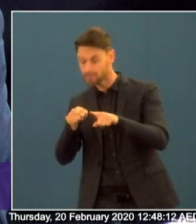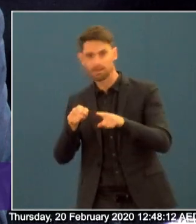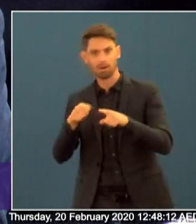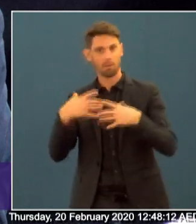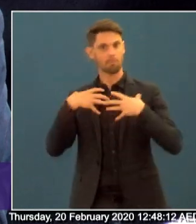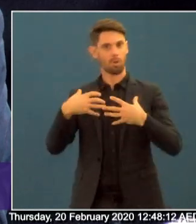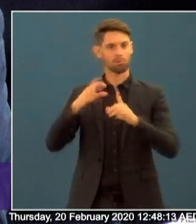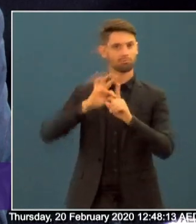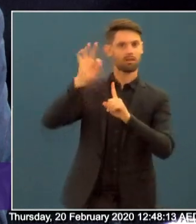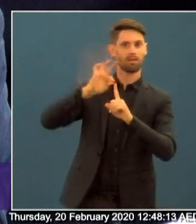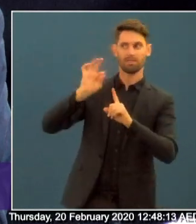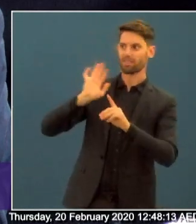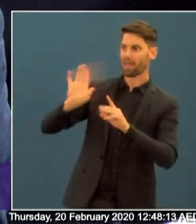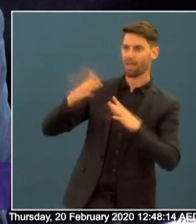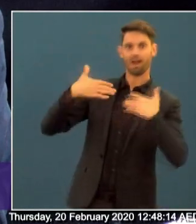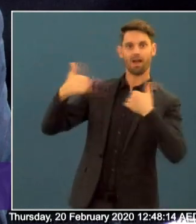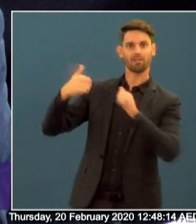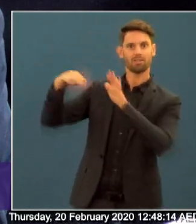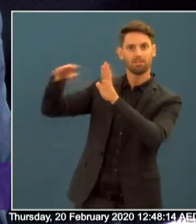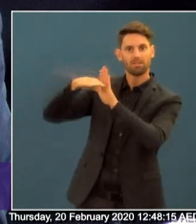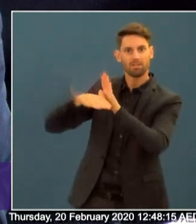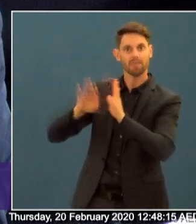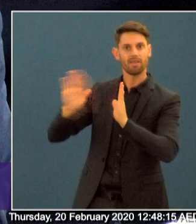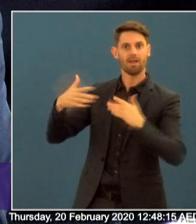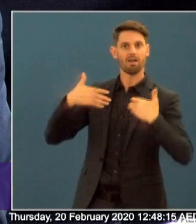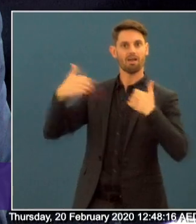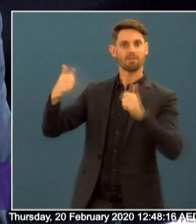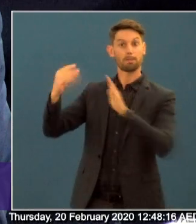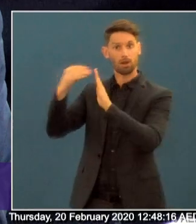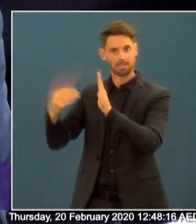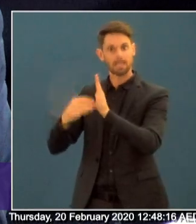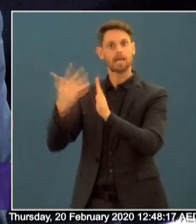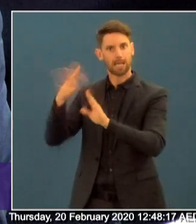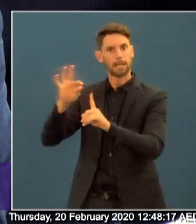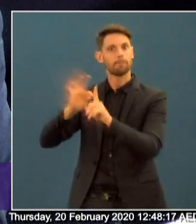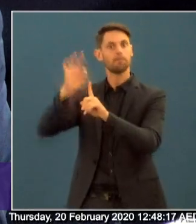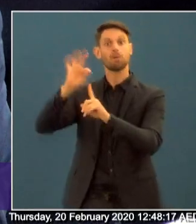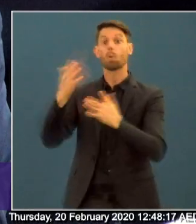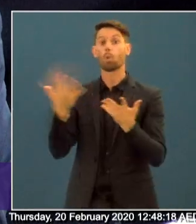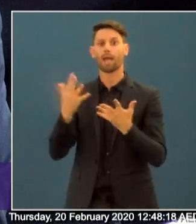in health policy and in health services development in those states that have those resources.